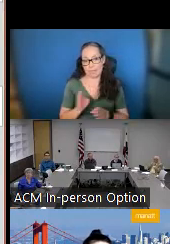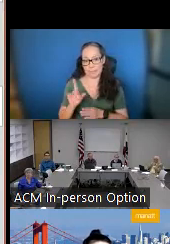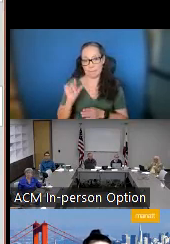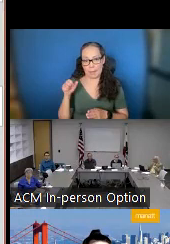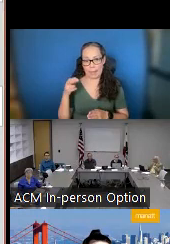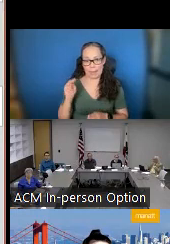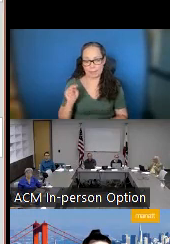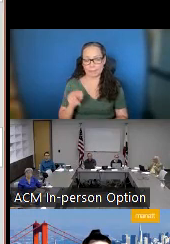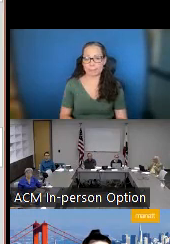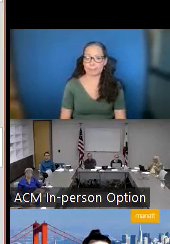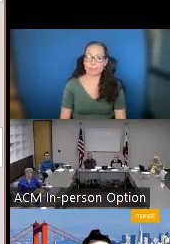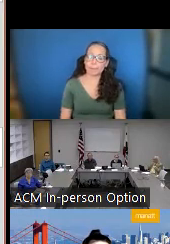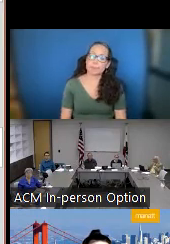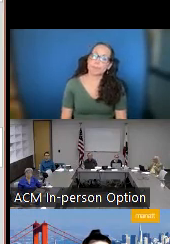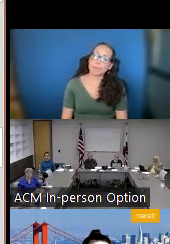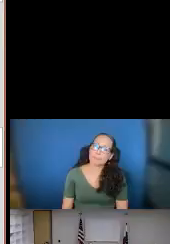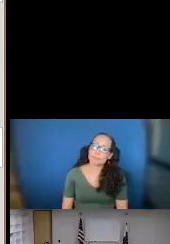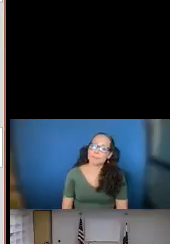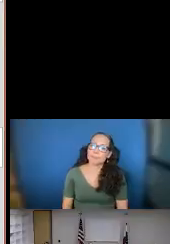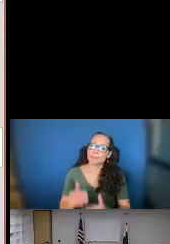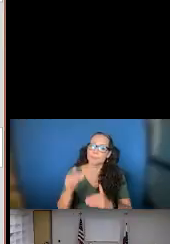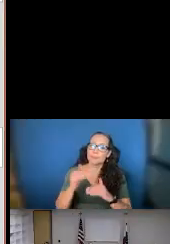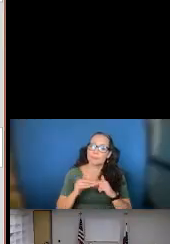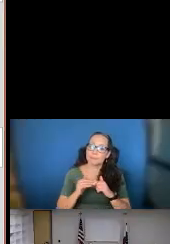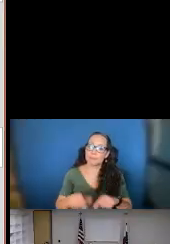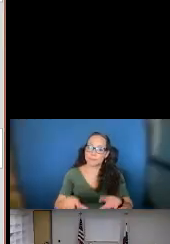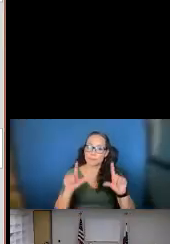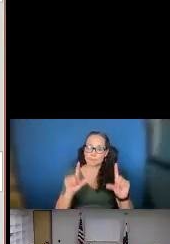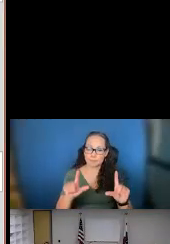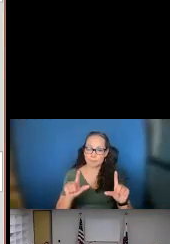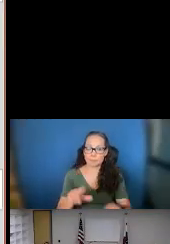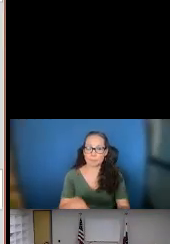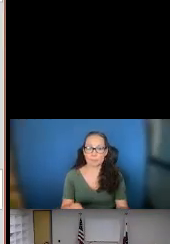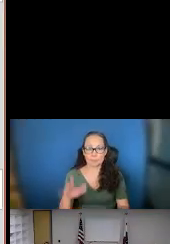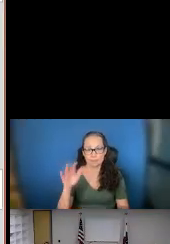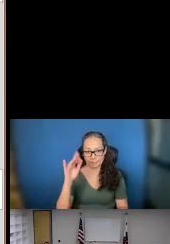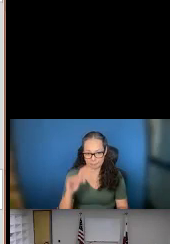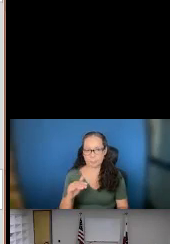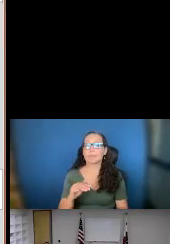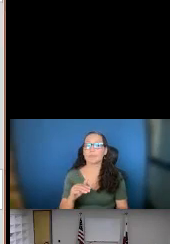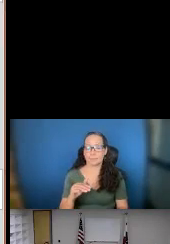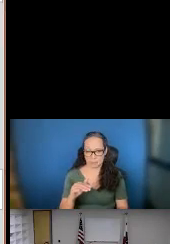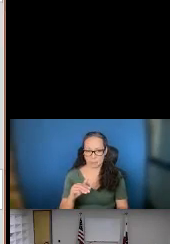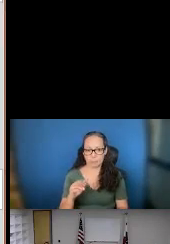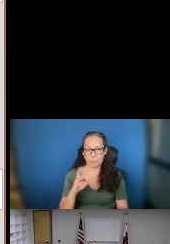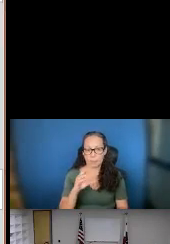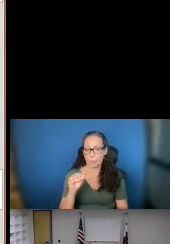go to the next slide okay you can go to the next slide so just um Wilson mentioned this just want